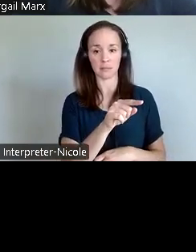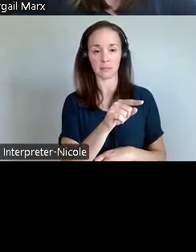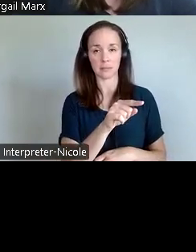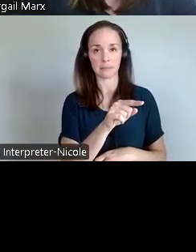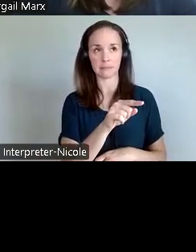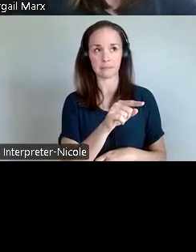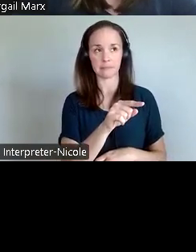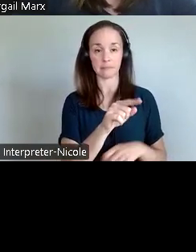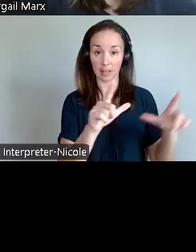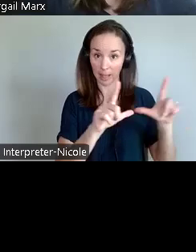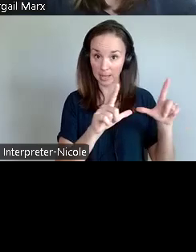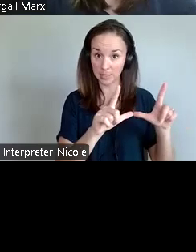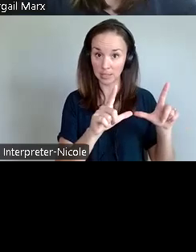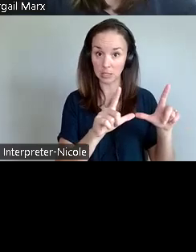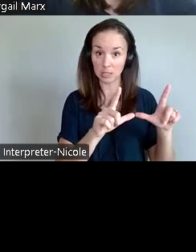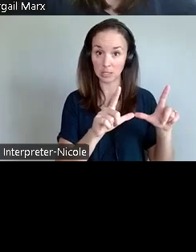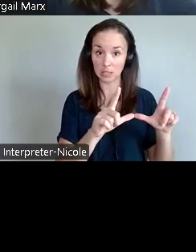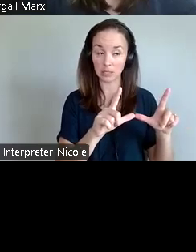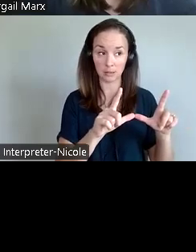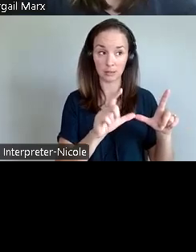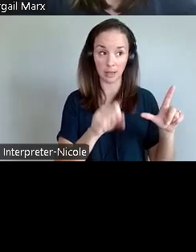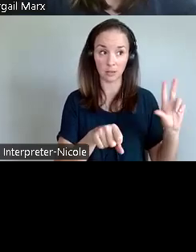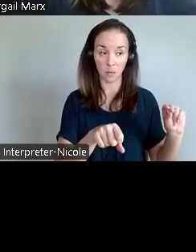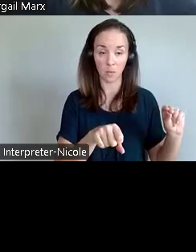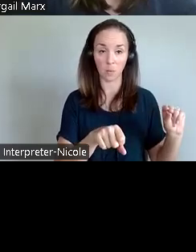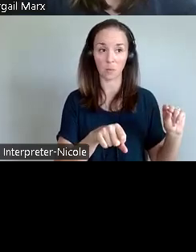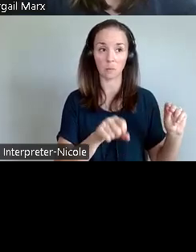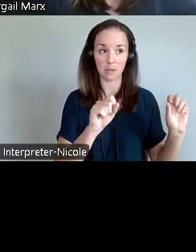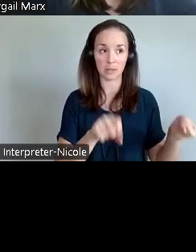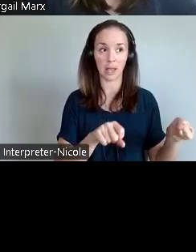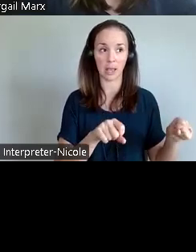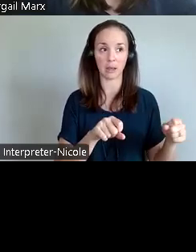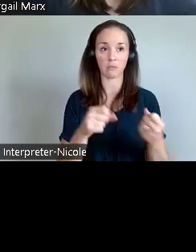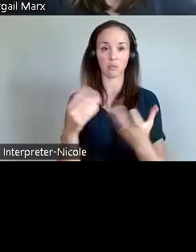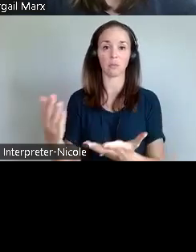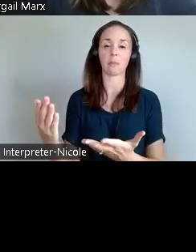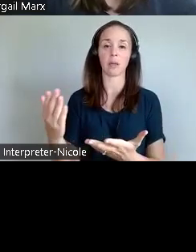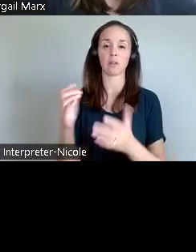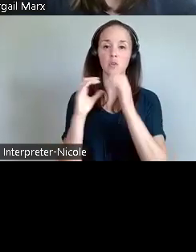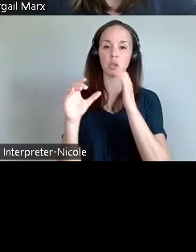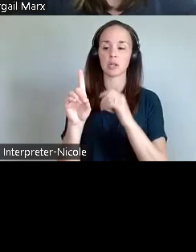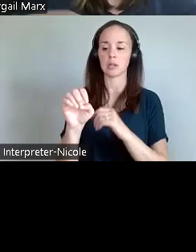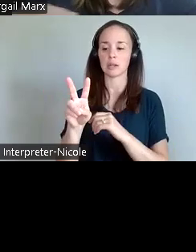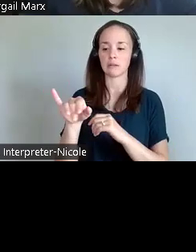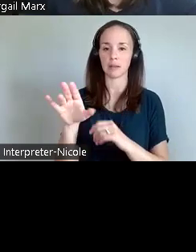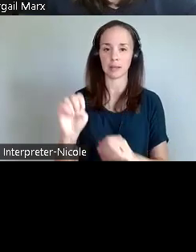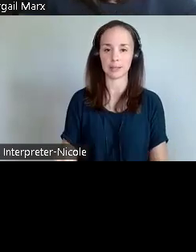licensure and if they are licensed to make communication device recommendation to insurance.